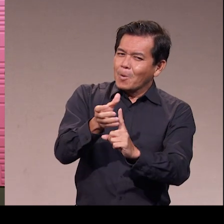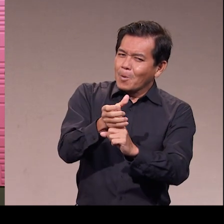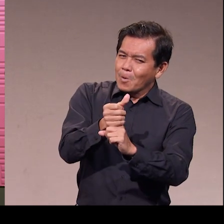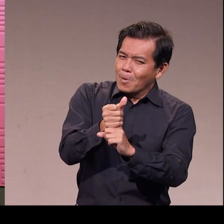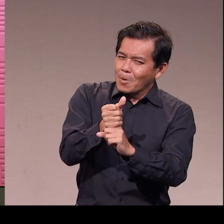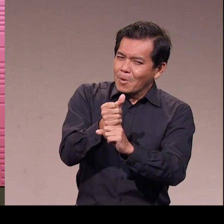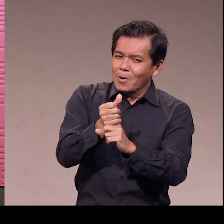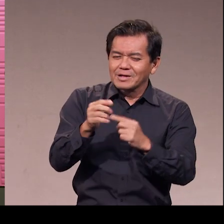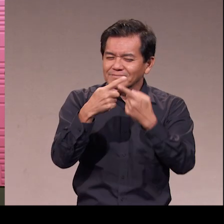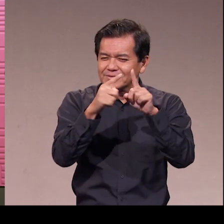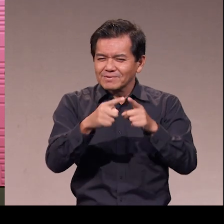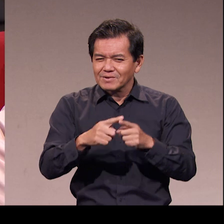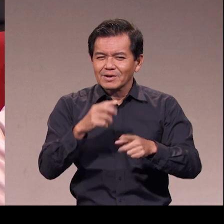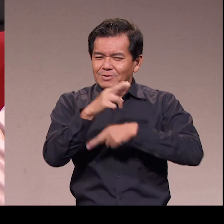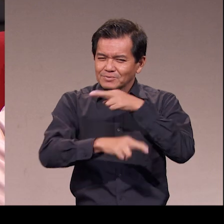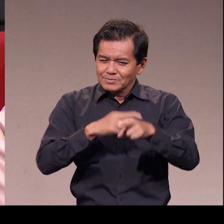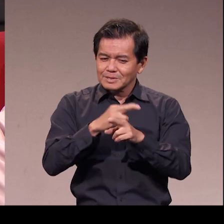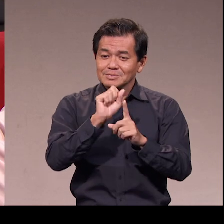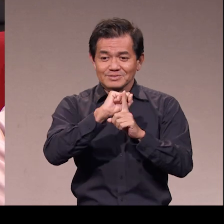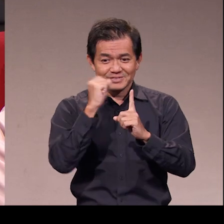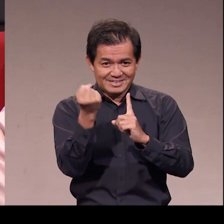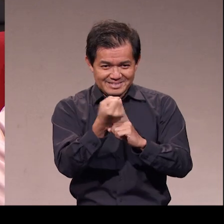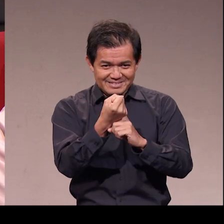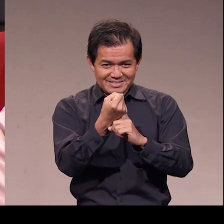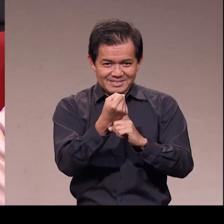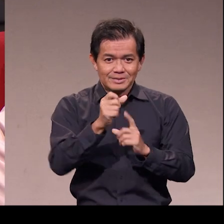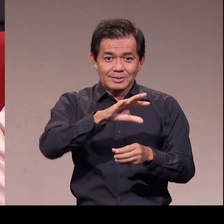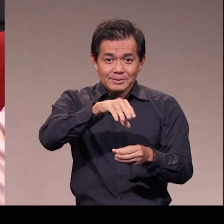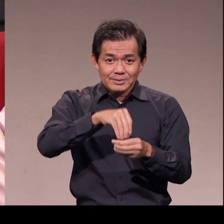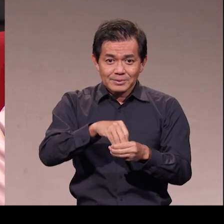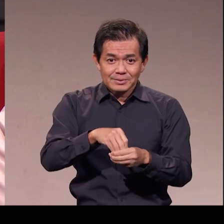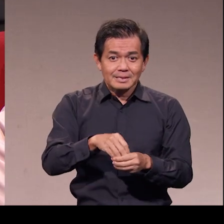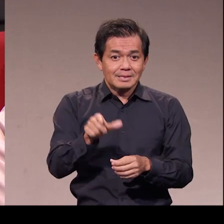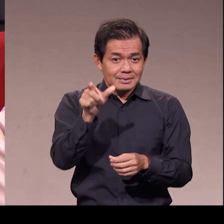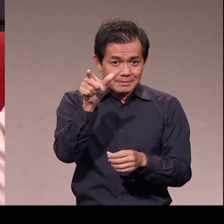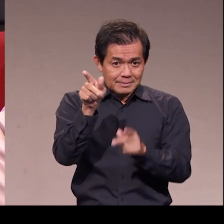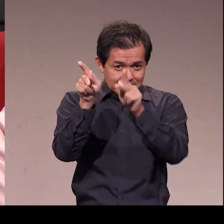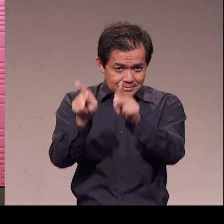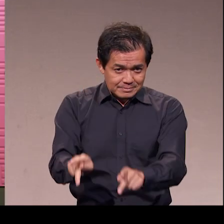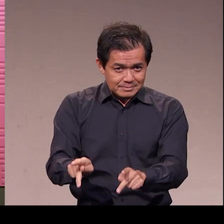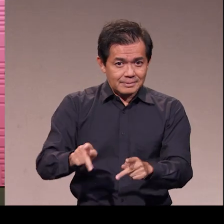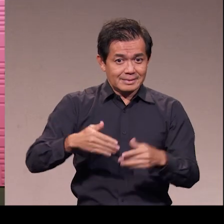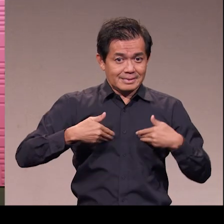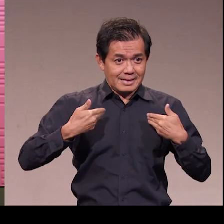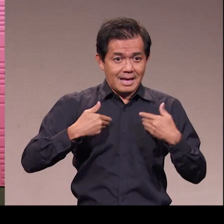This includes a young Berita Harian reporter, Nur Dhuha Esoof.